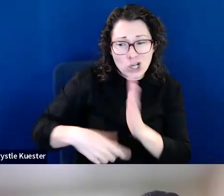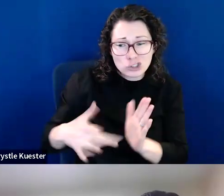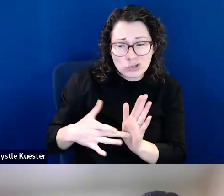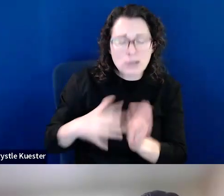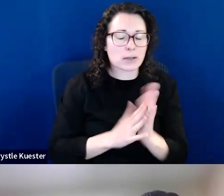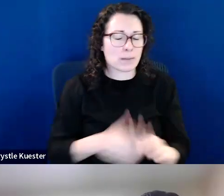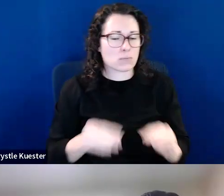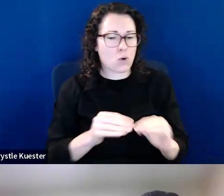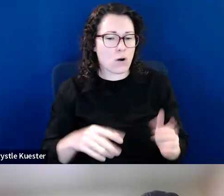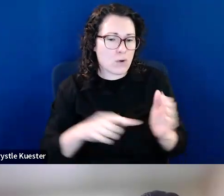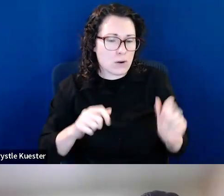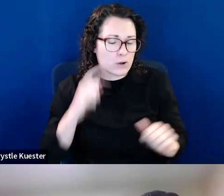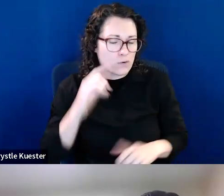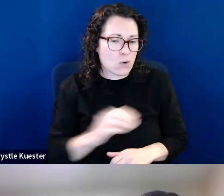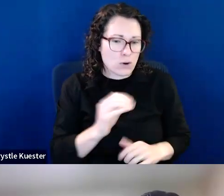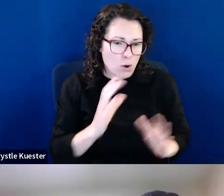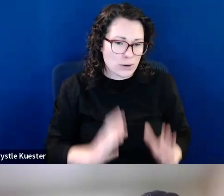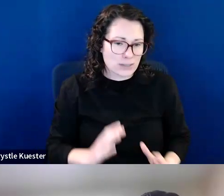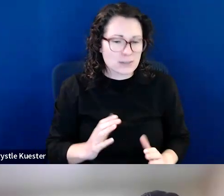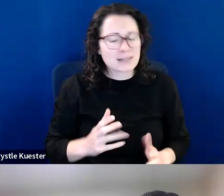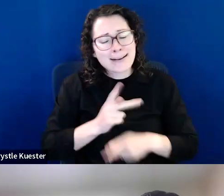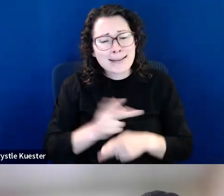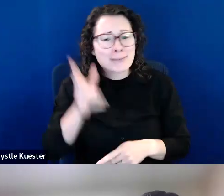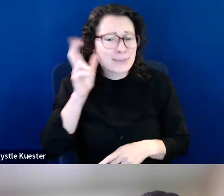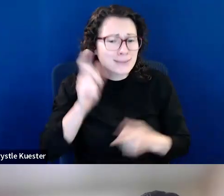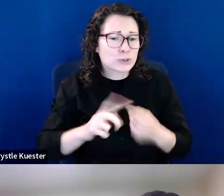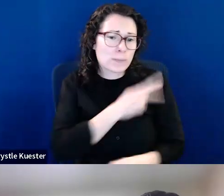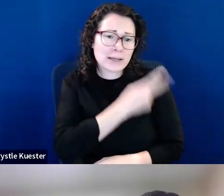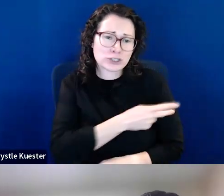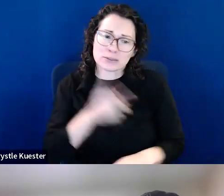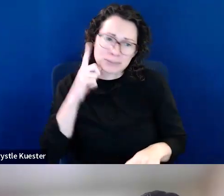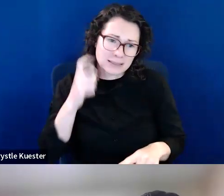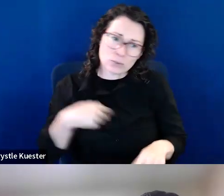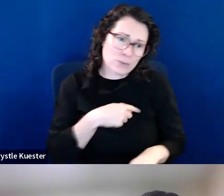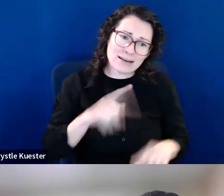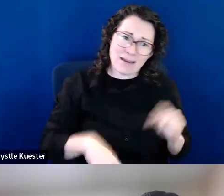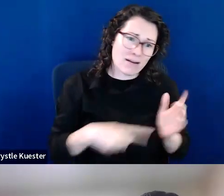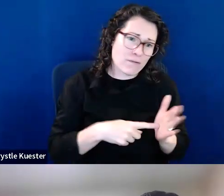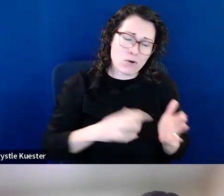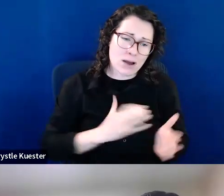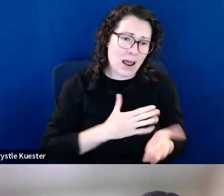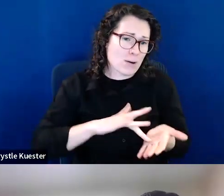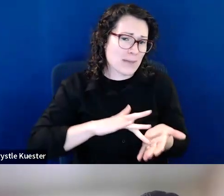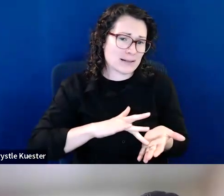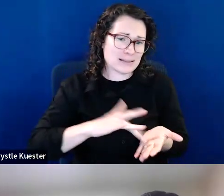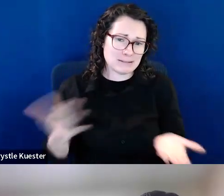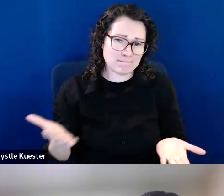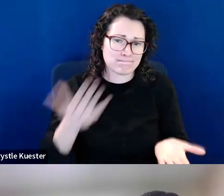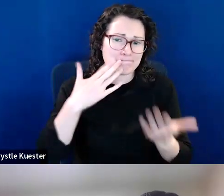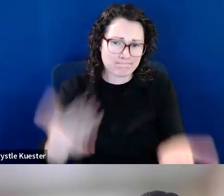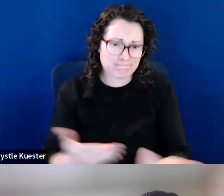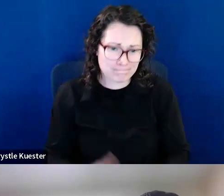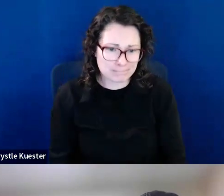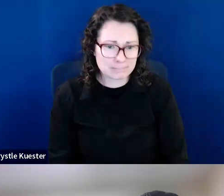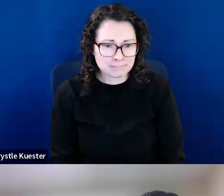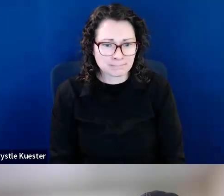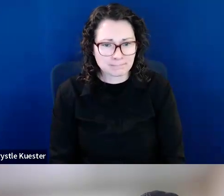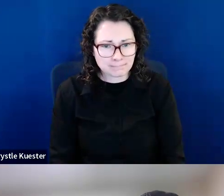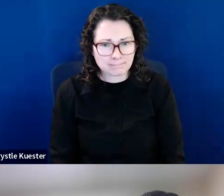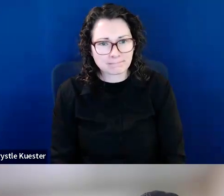Oregonians. And please keep listening to patients because we can't afford our medicines. Thank you.